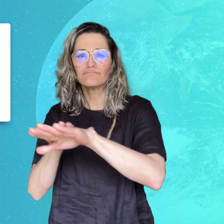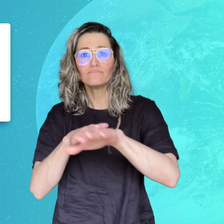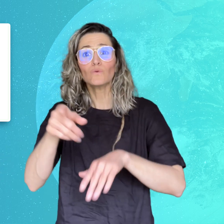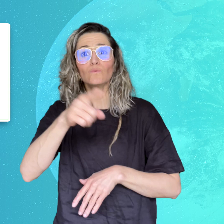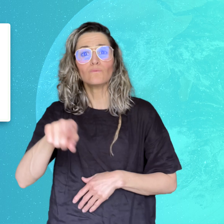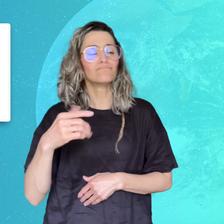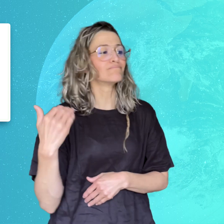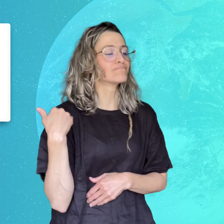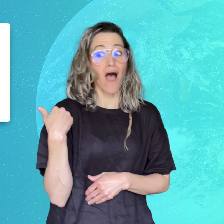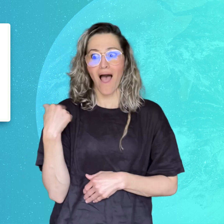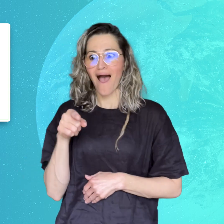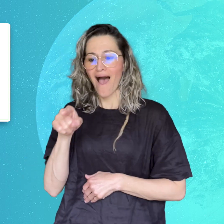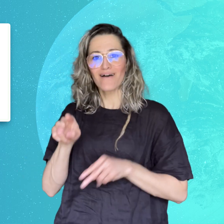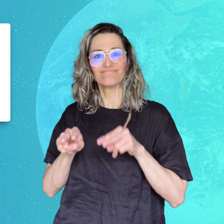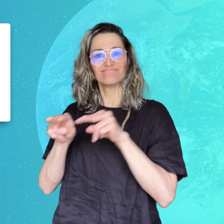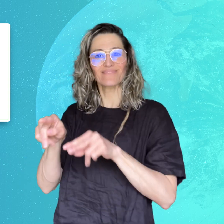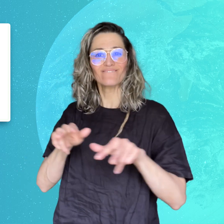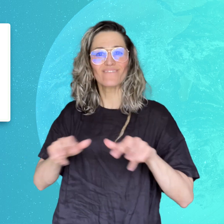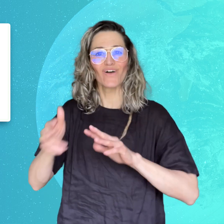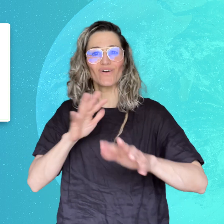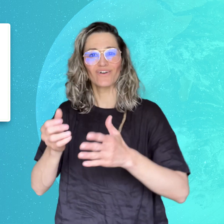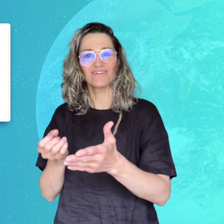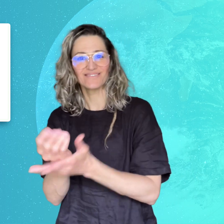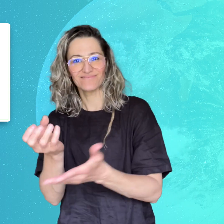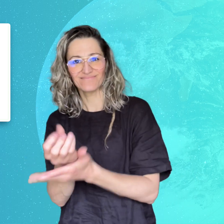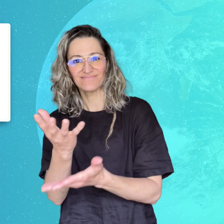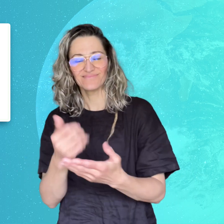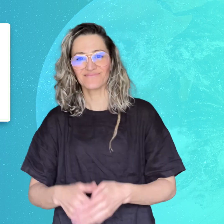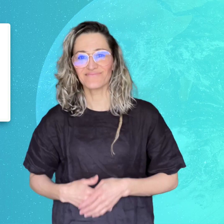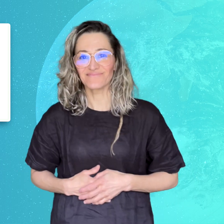so that you'll never miss a video!